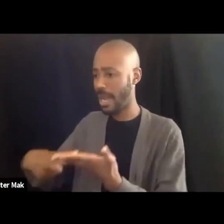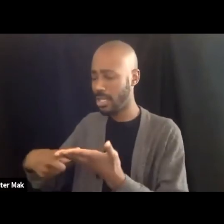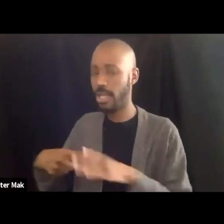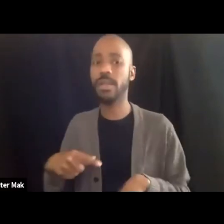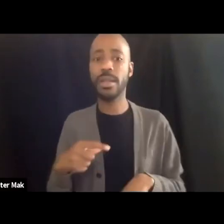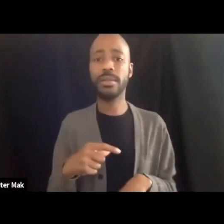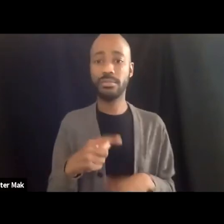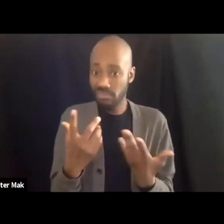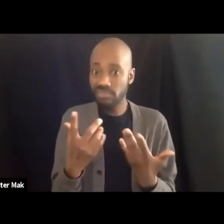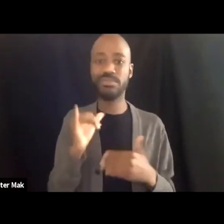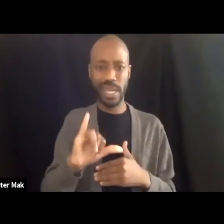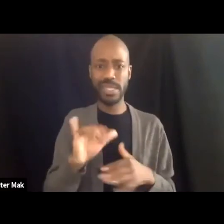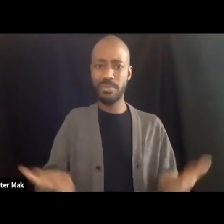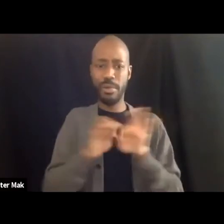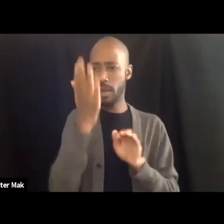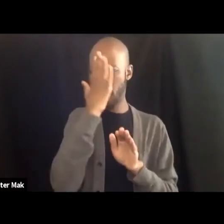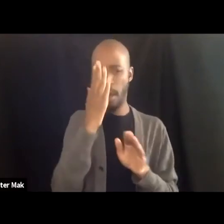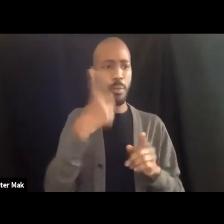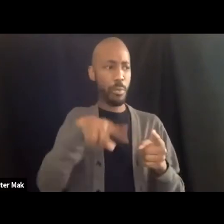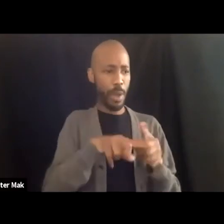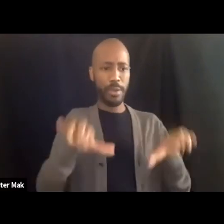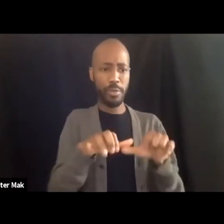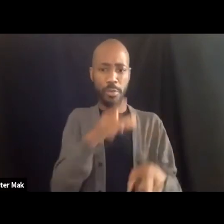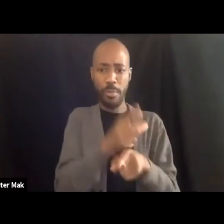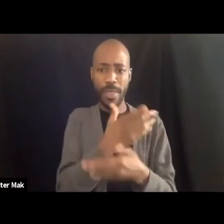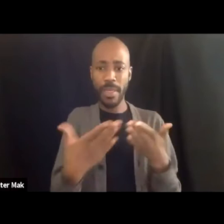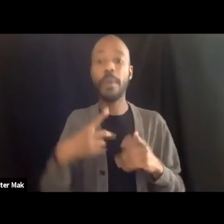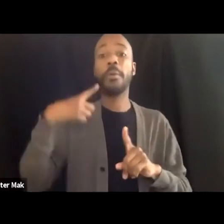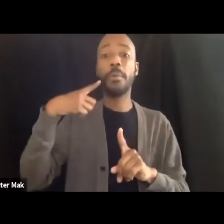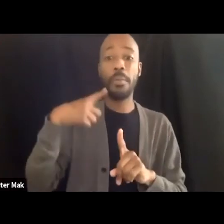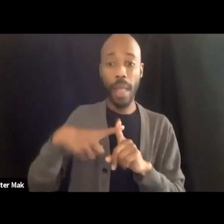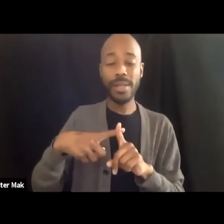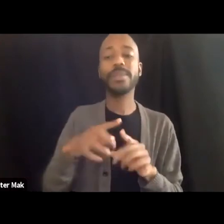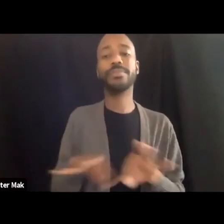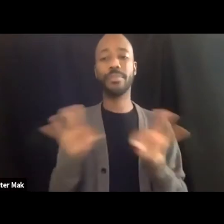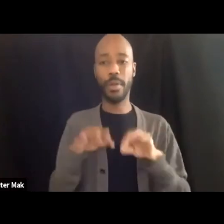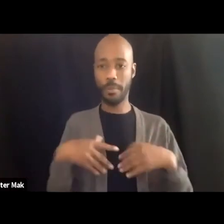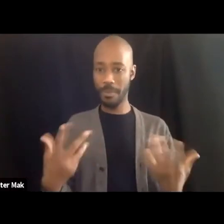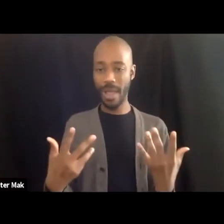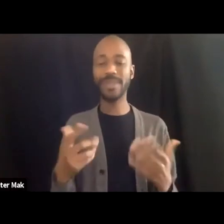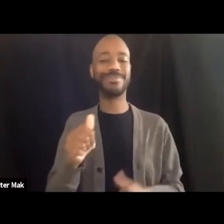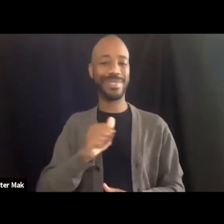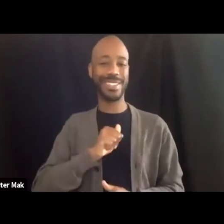because another part of it is your own type of self care on with the black lives movement that has started now,